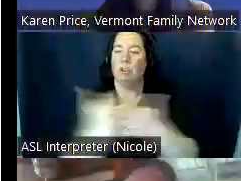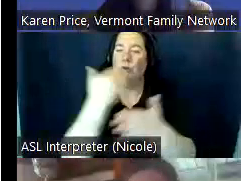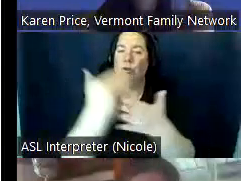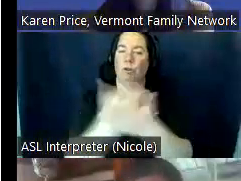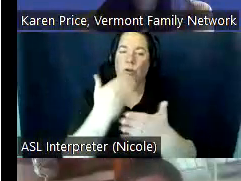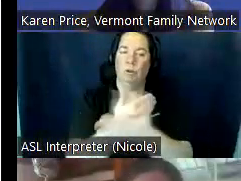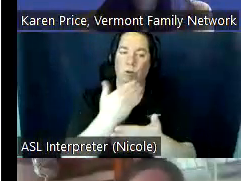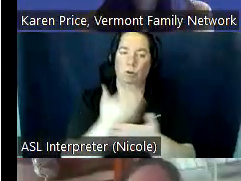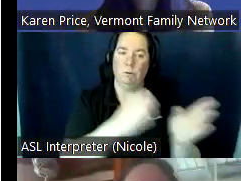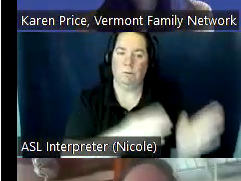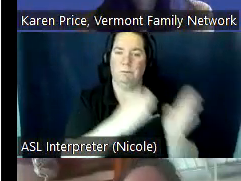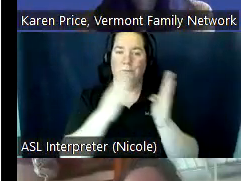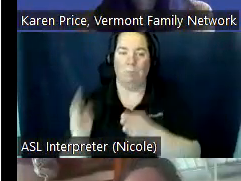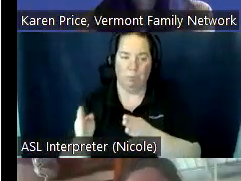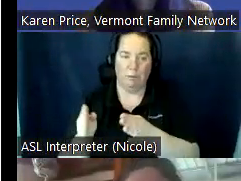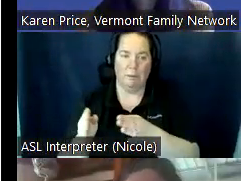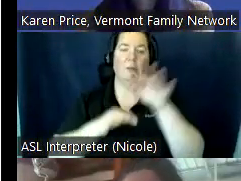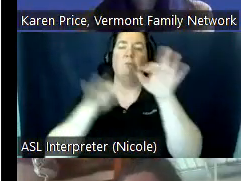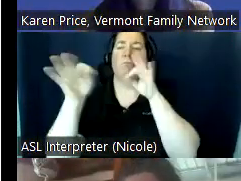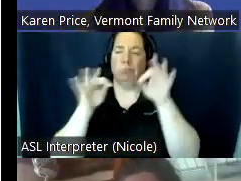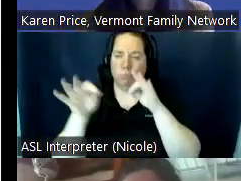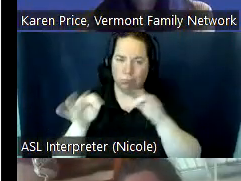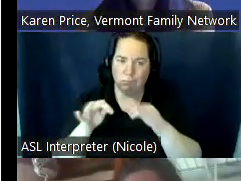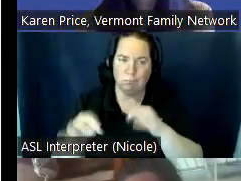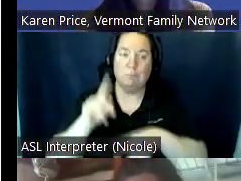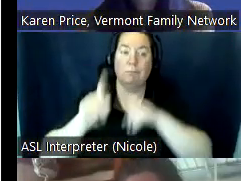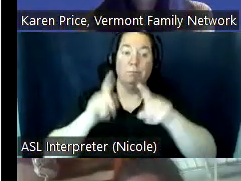evaluators to a variety of possible measures and then asked if it was at or below the 15th